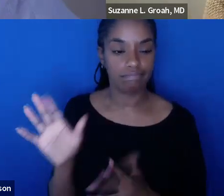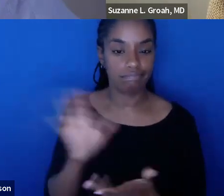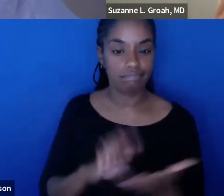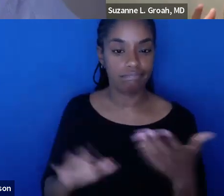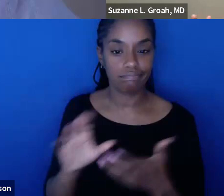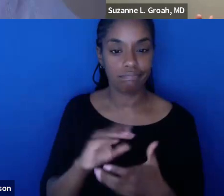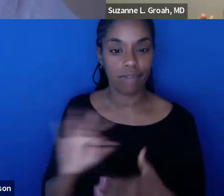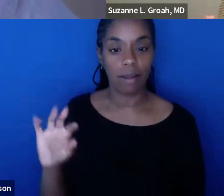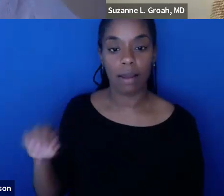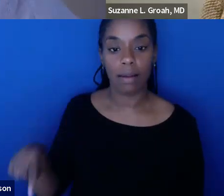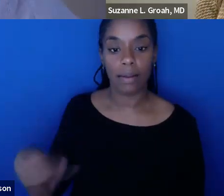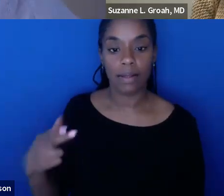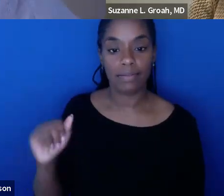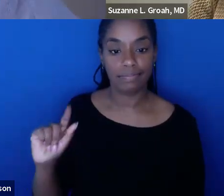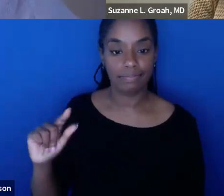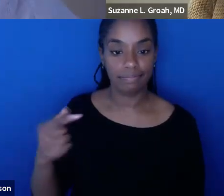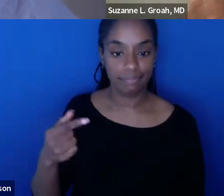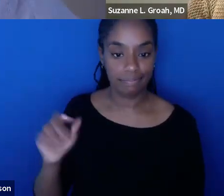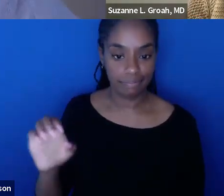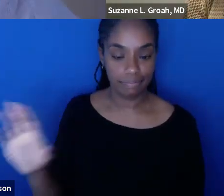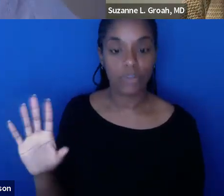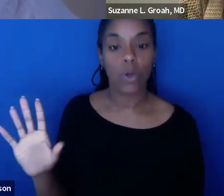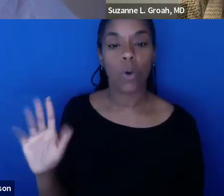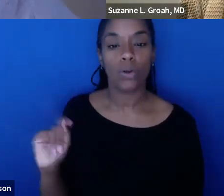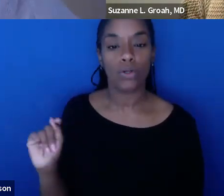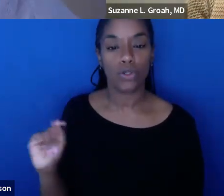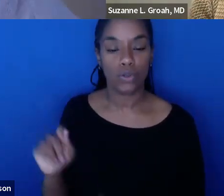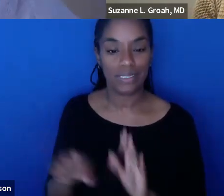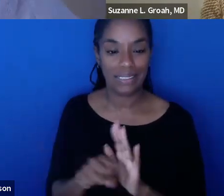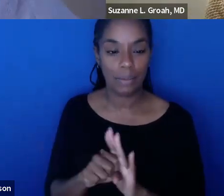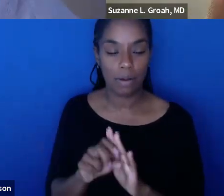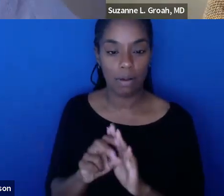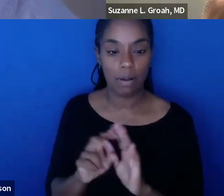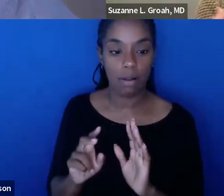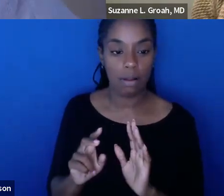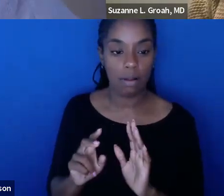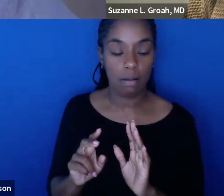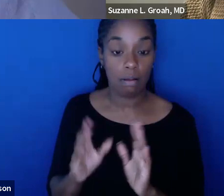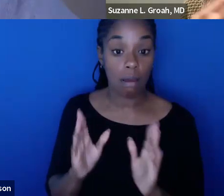So they take a urine sample and look at the bugs, a urine sample of someone who has repeated infections.